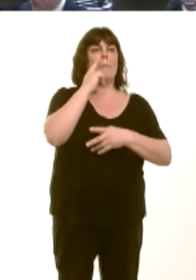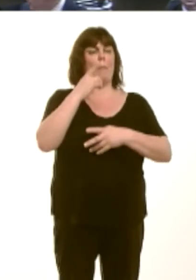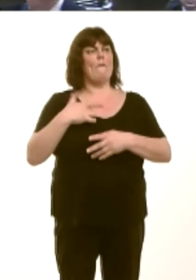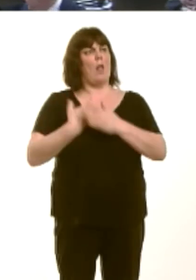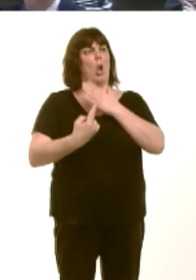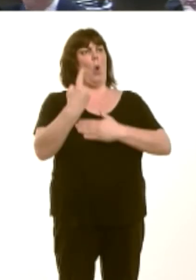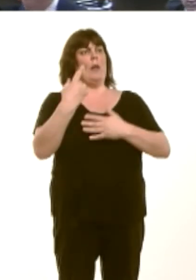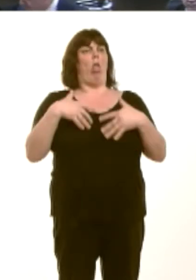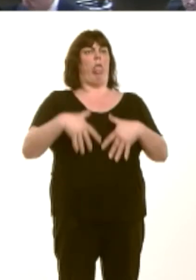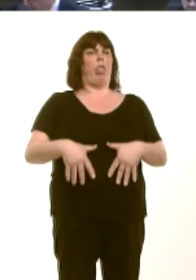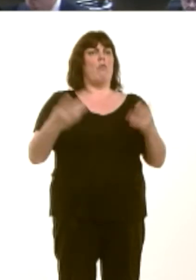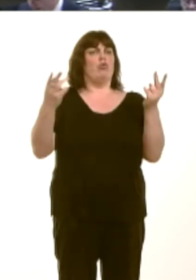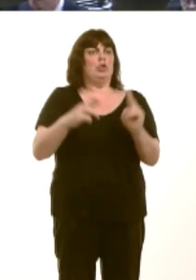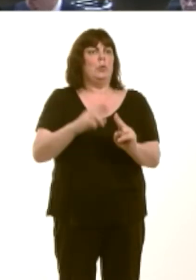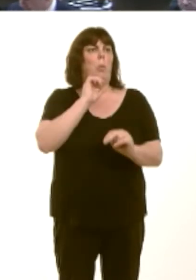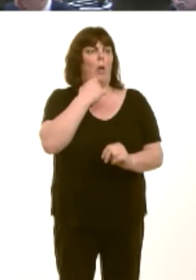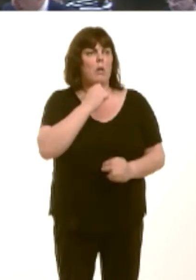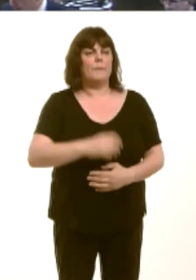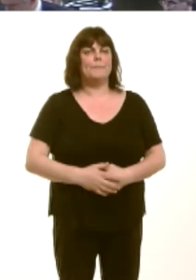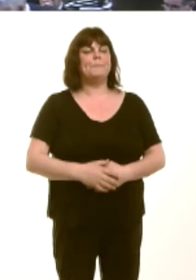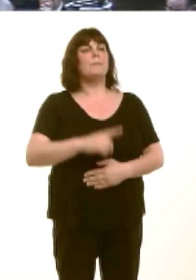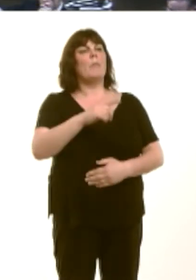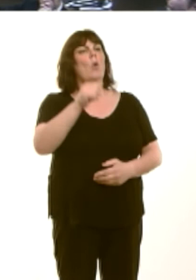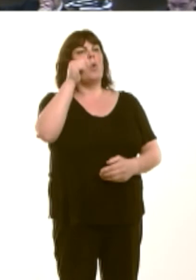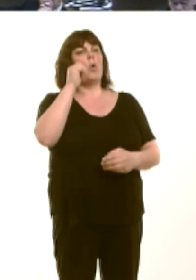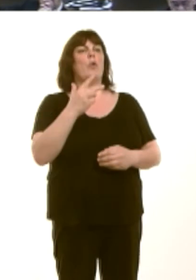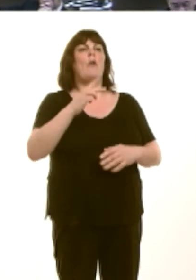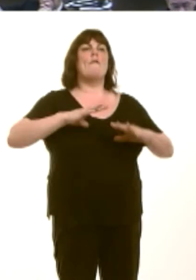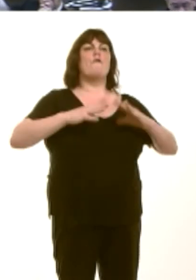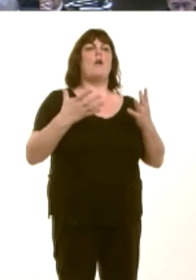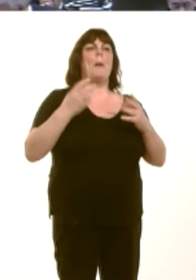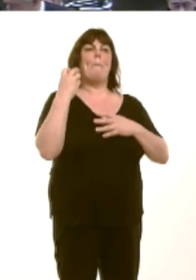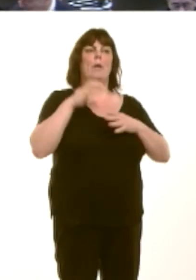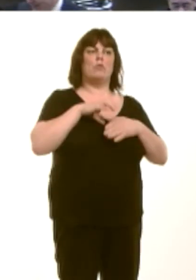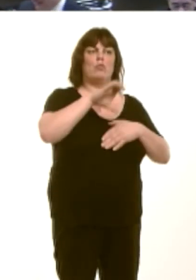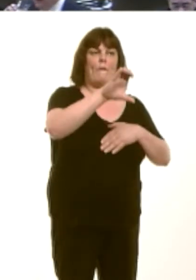Mike Hedges: Following the success of free bus travel and the AdvantAGE scheme, as well